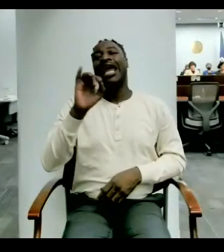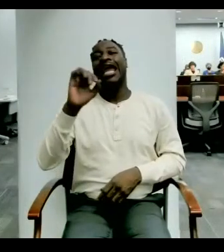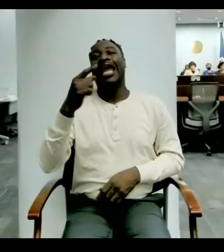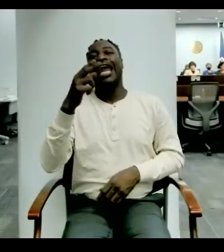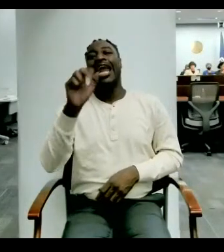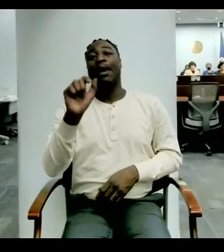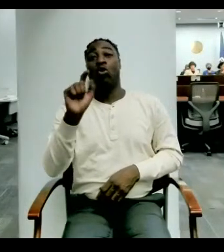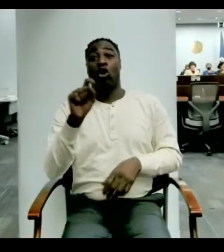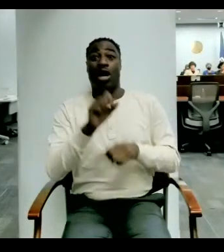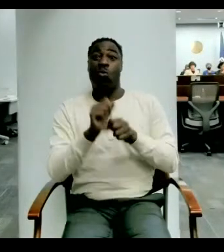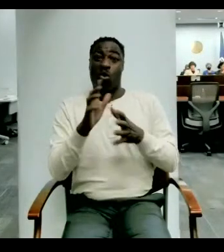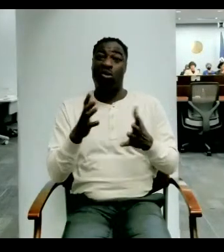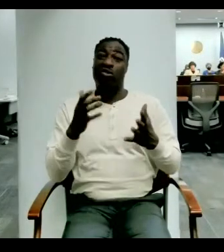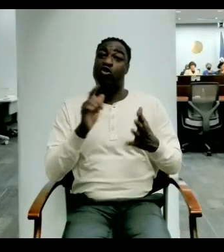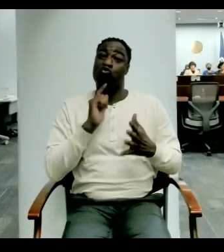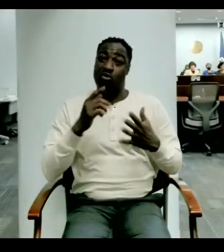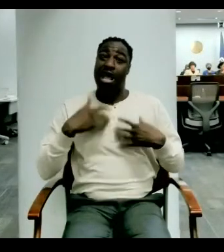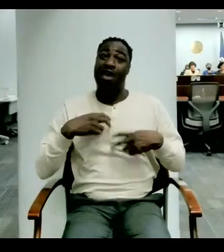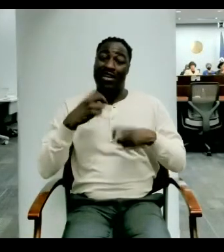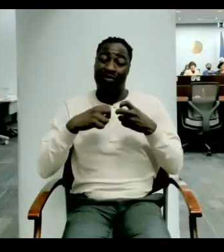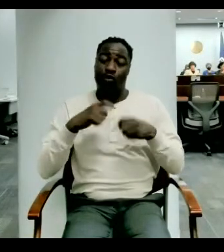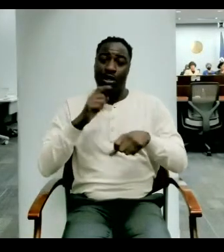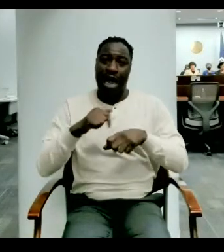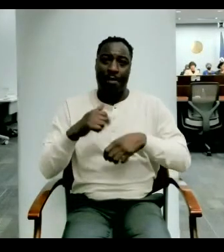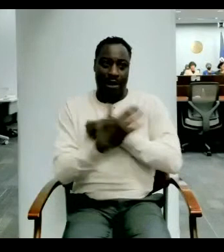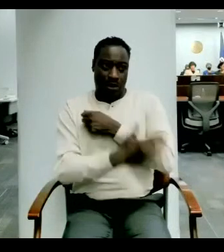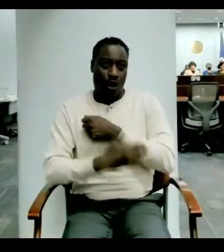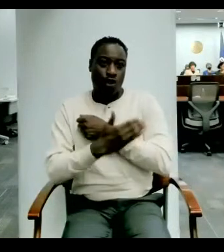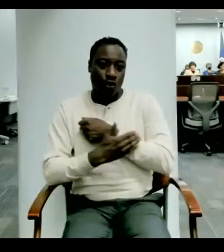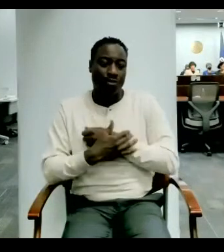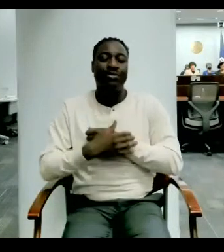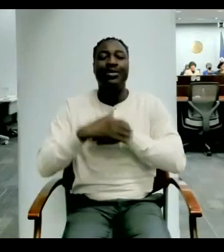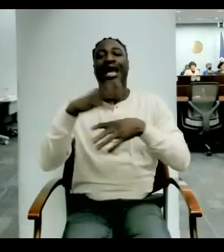the most difficulty in this world. And in this country, getting good,